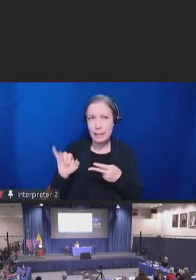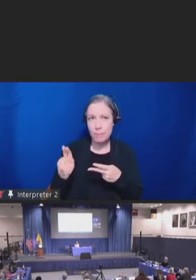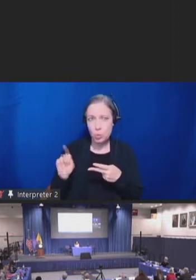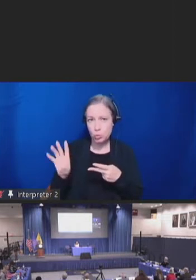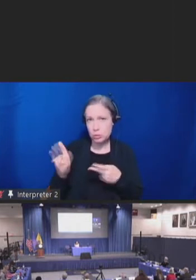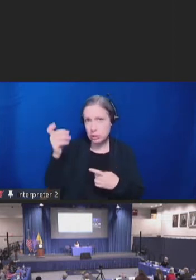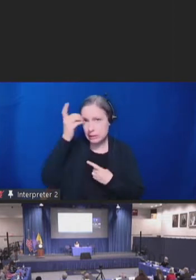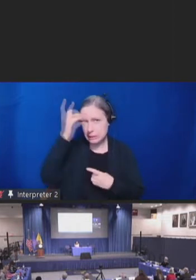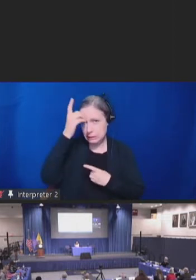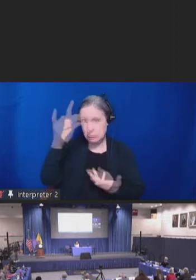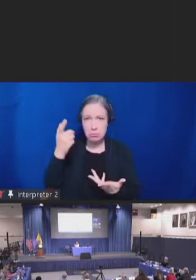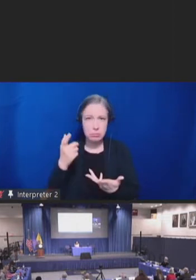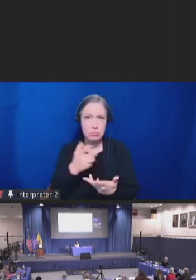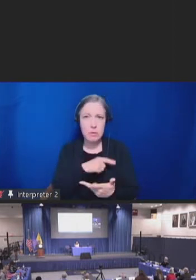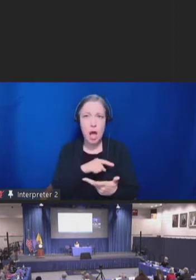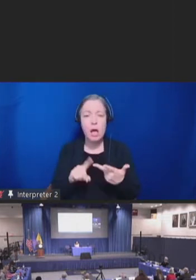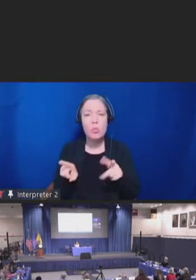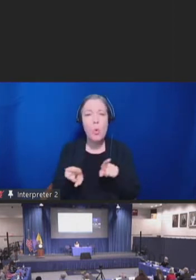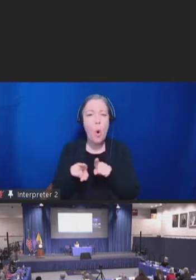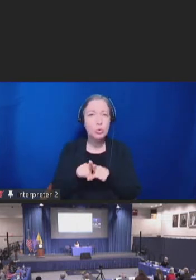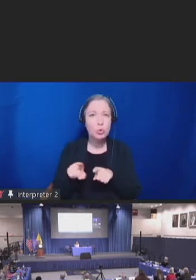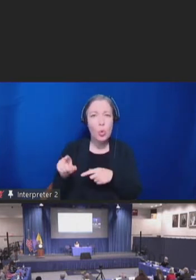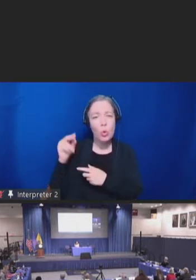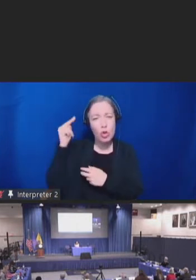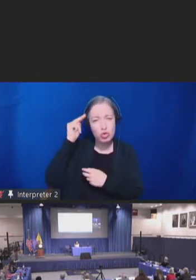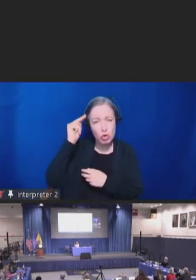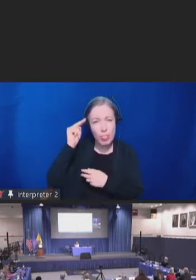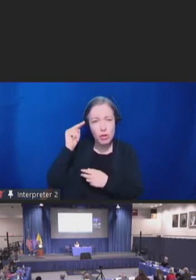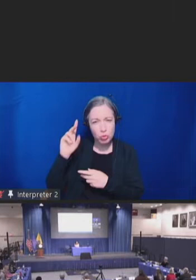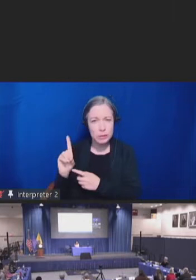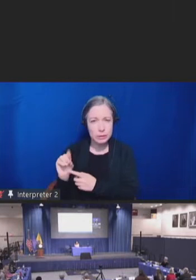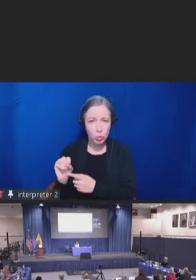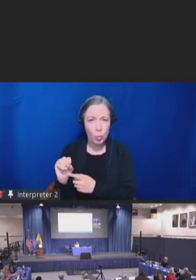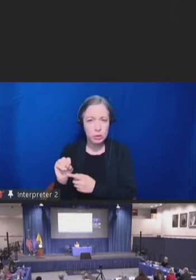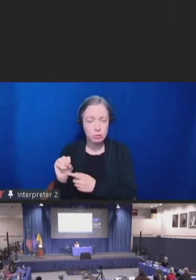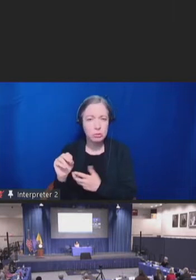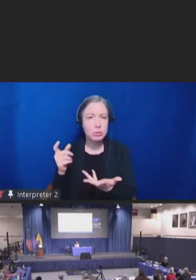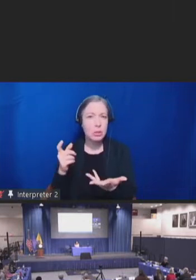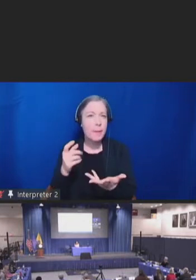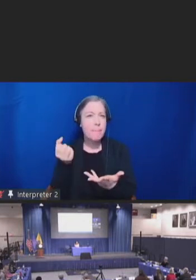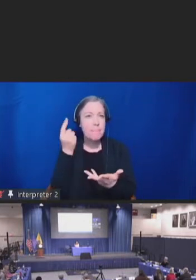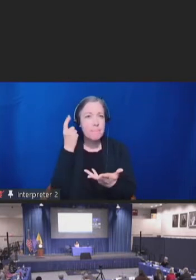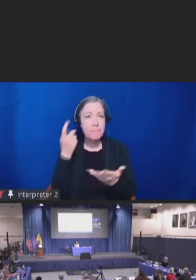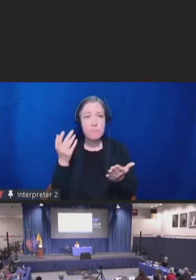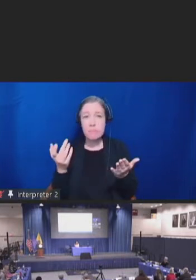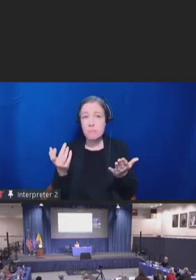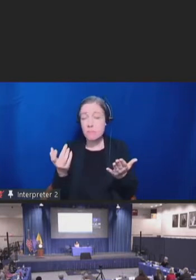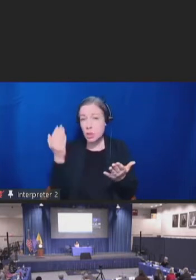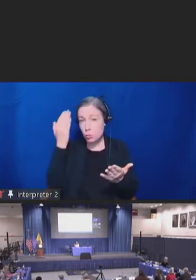The white paper group highlighted the fact that some public concerns may have limited biologic plausibility.